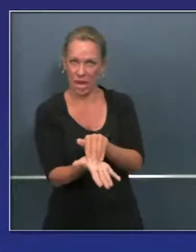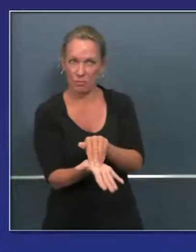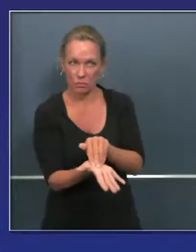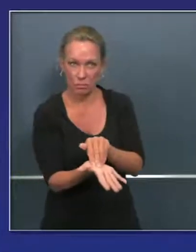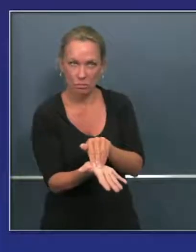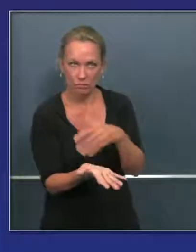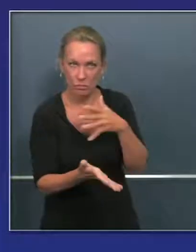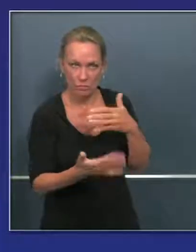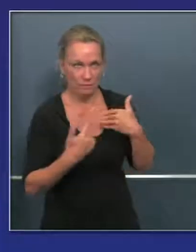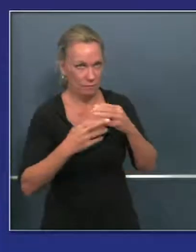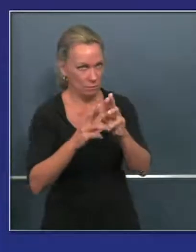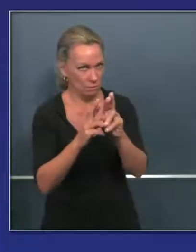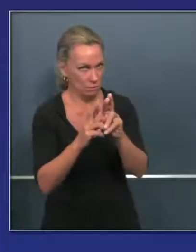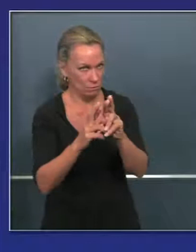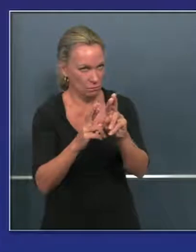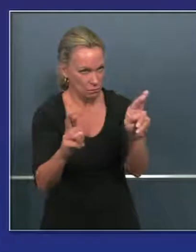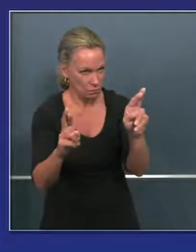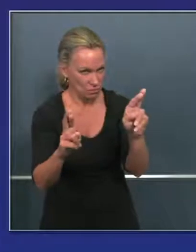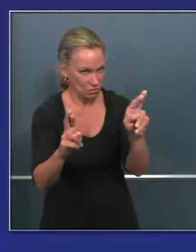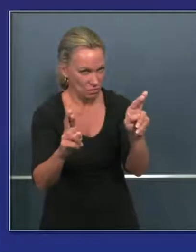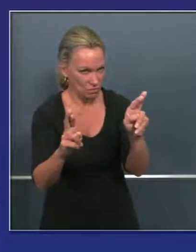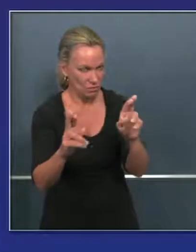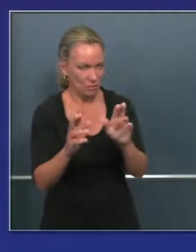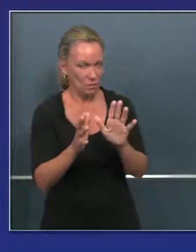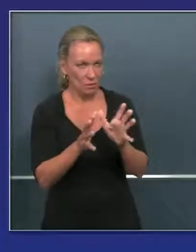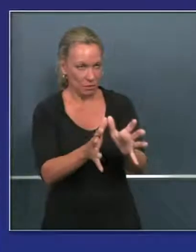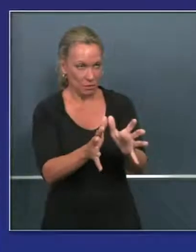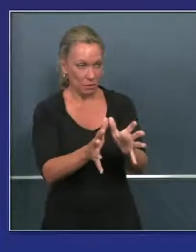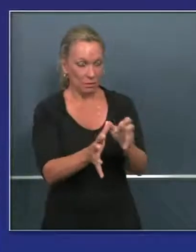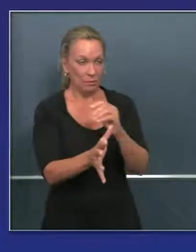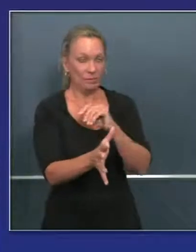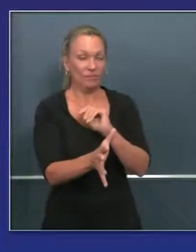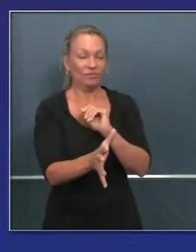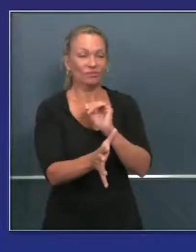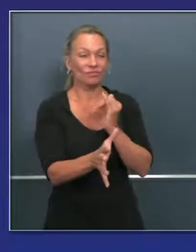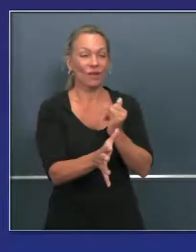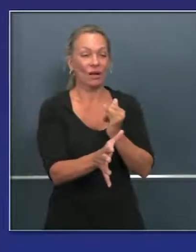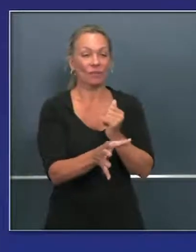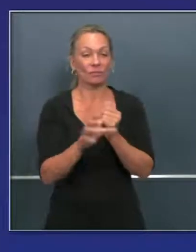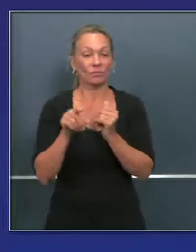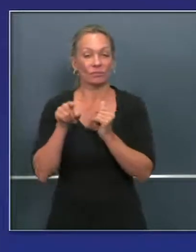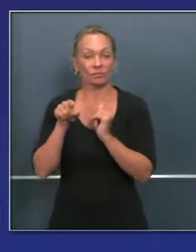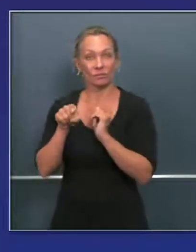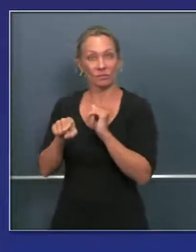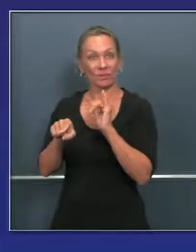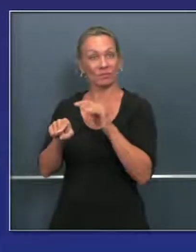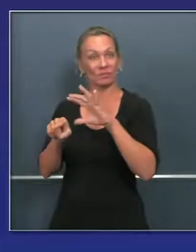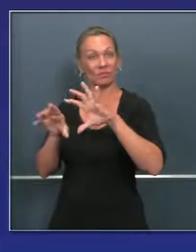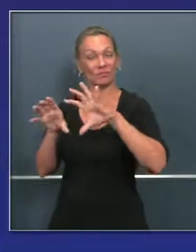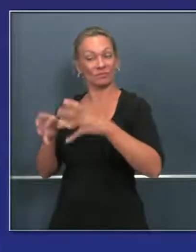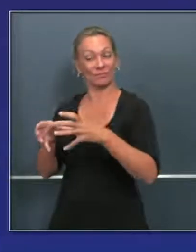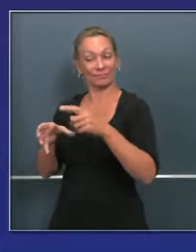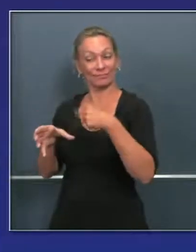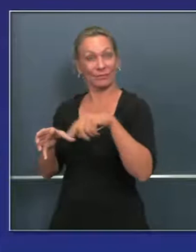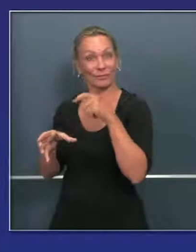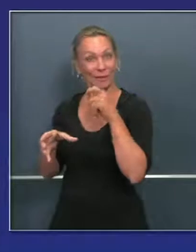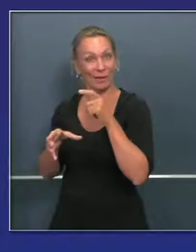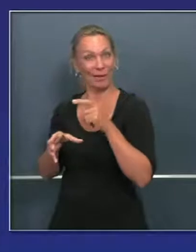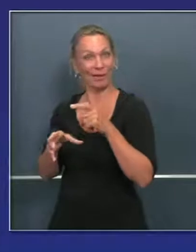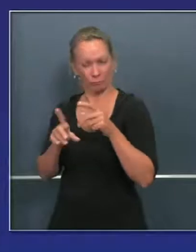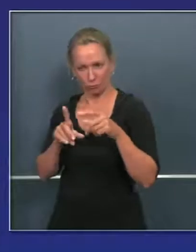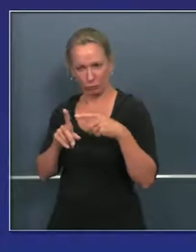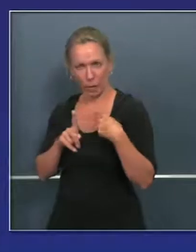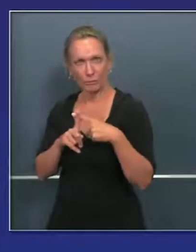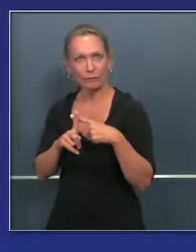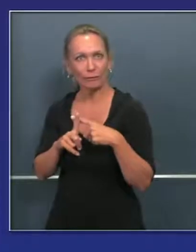going up but our ability to manage and absorb also is significant and so I just want to for